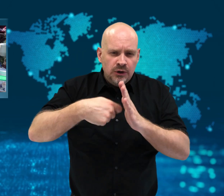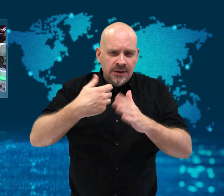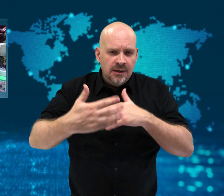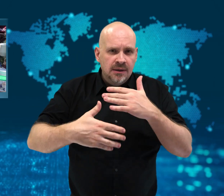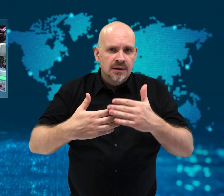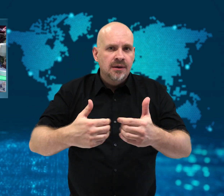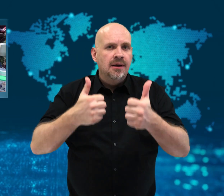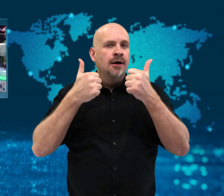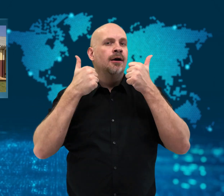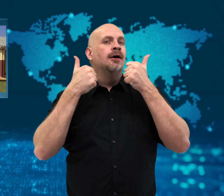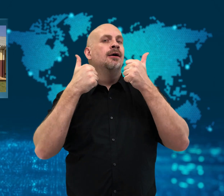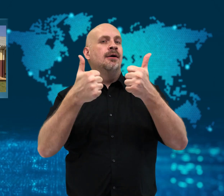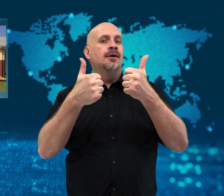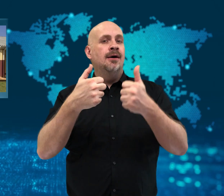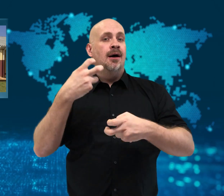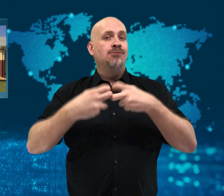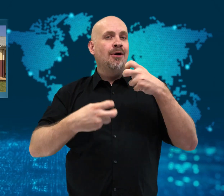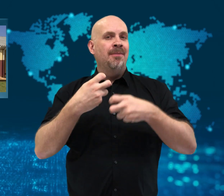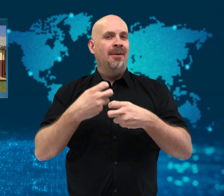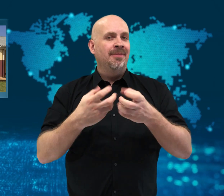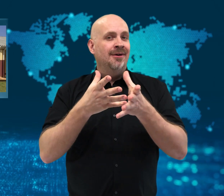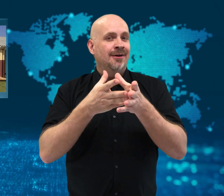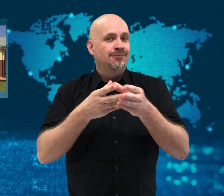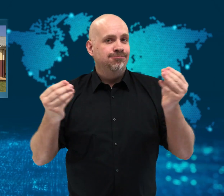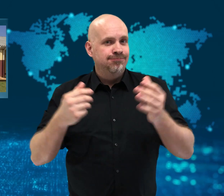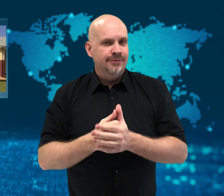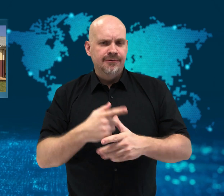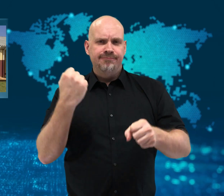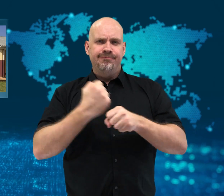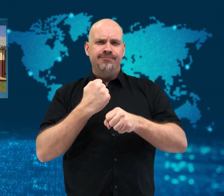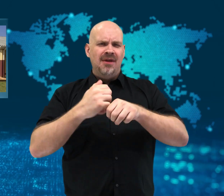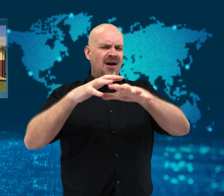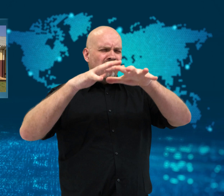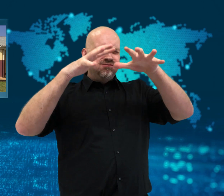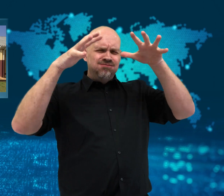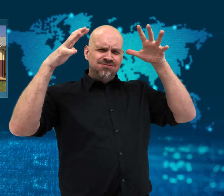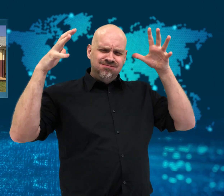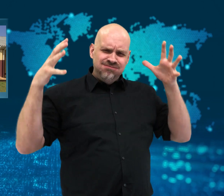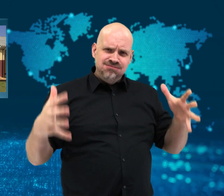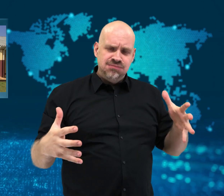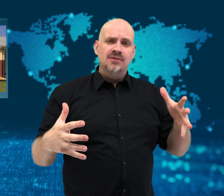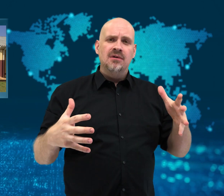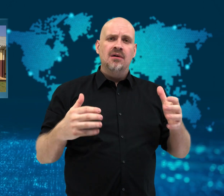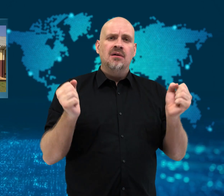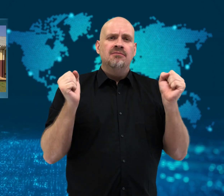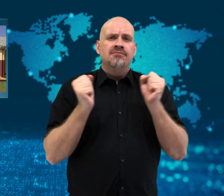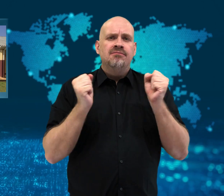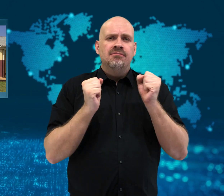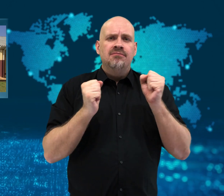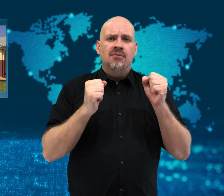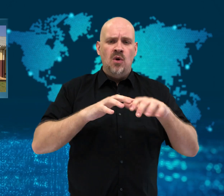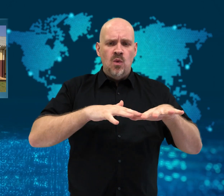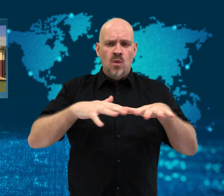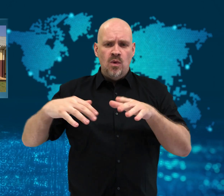Solar powered tanks now supply hot water to all 92